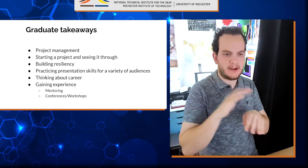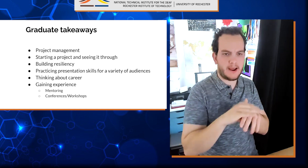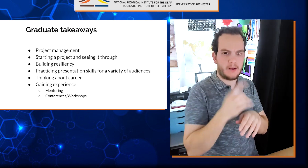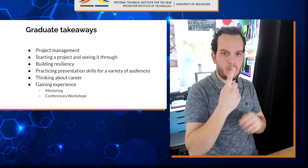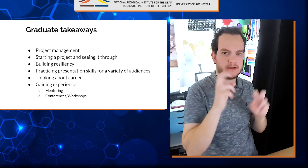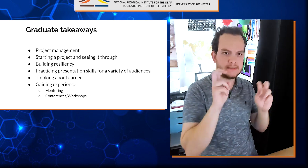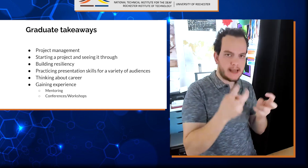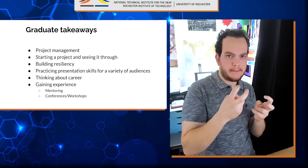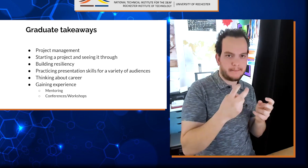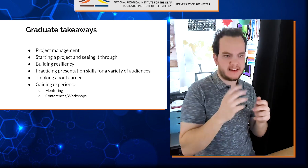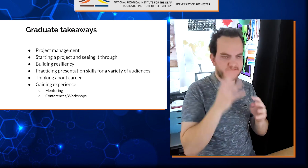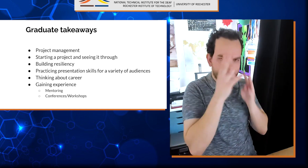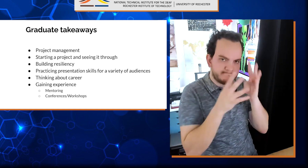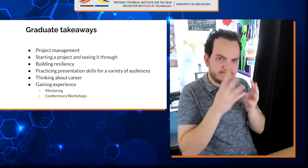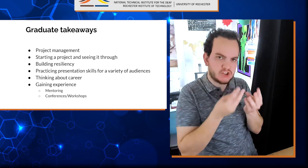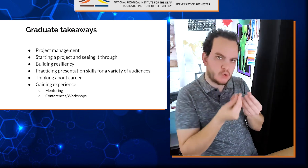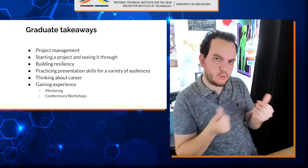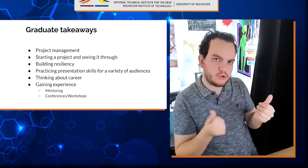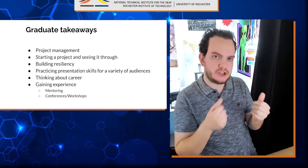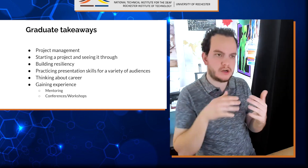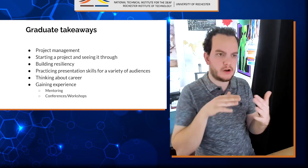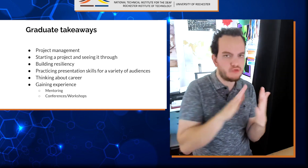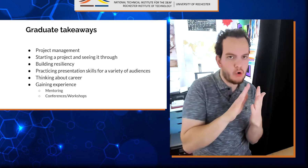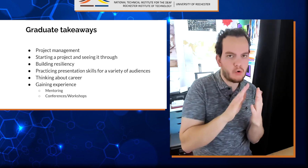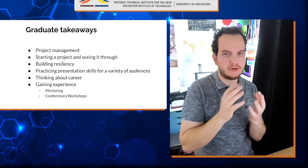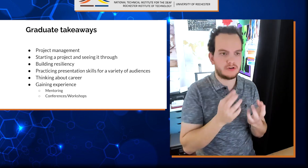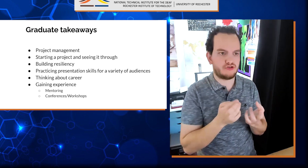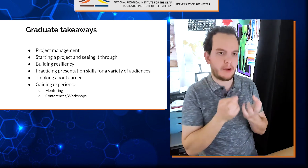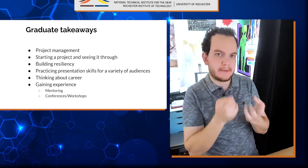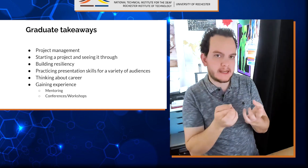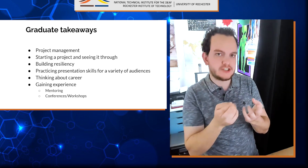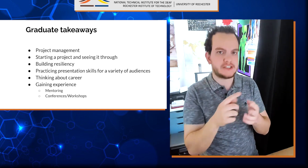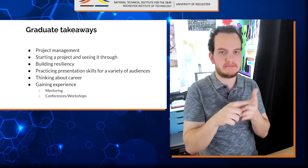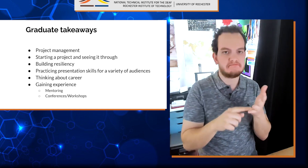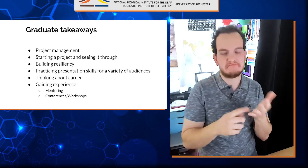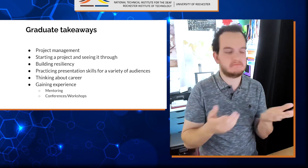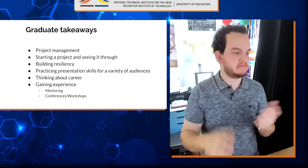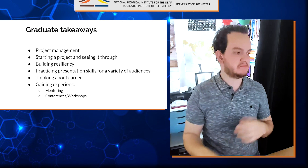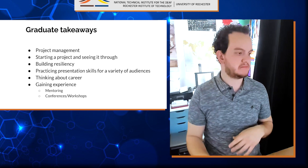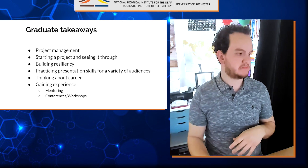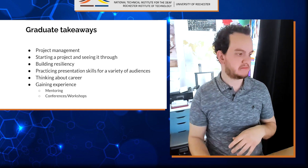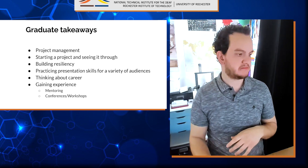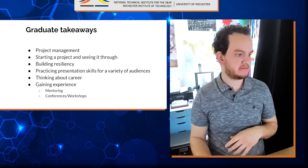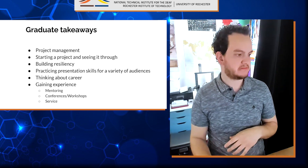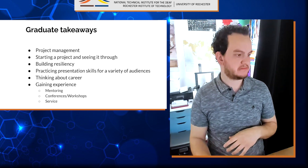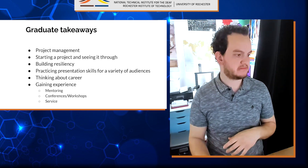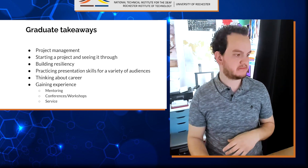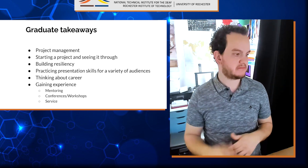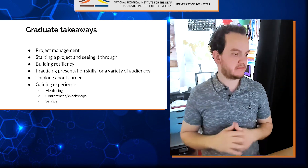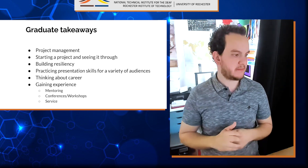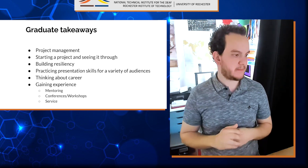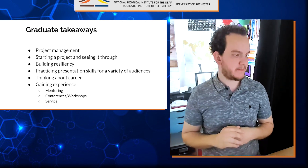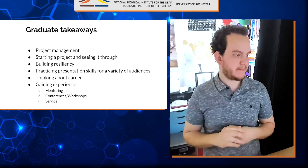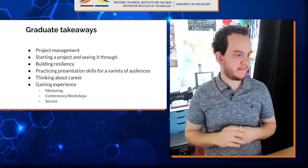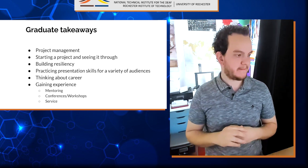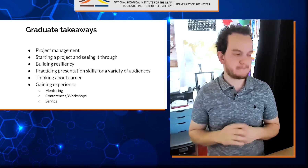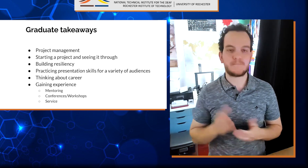being involved in workshops, where we discuss in depth different topics and potential solutions for them.